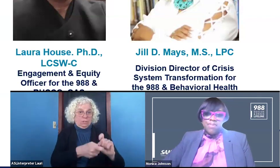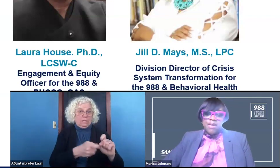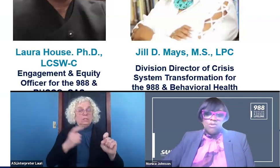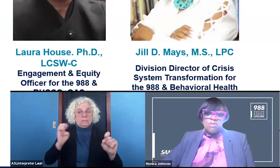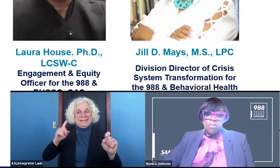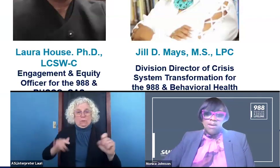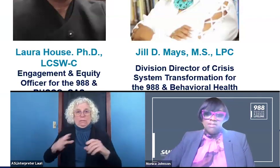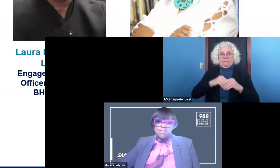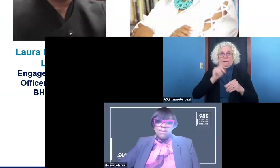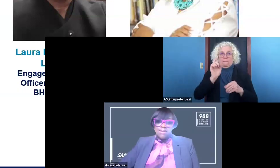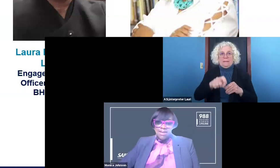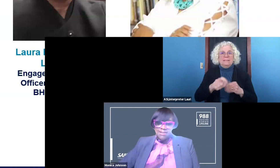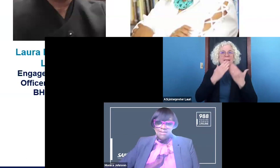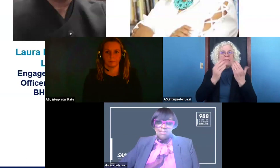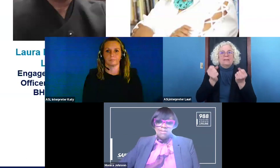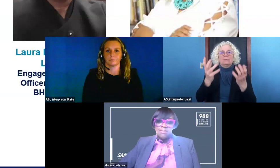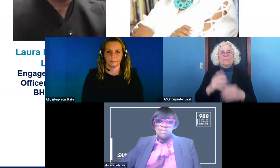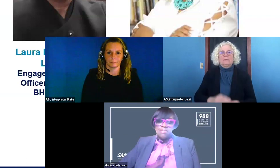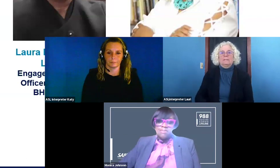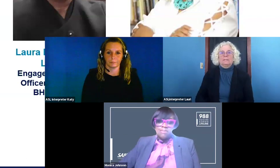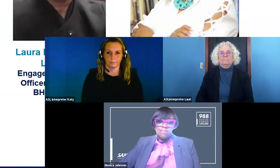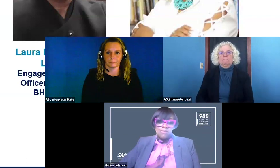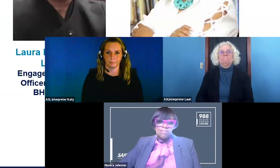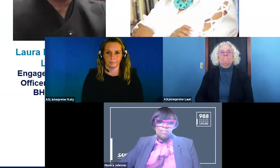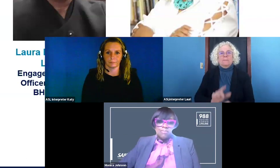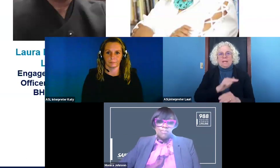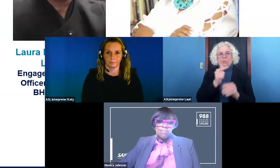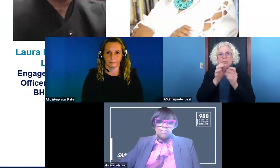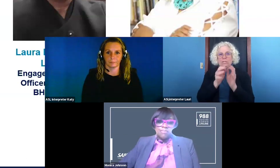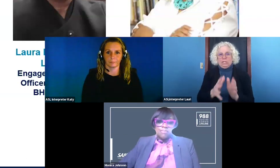Thank you so much, Liz. Thank you so much,